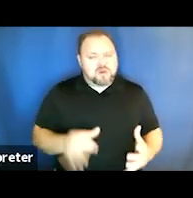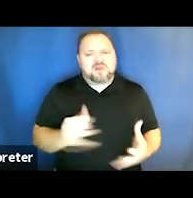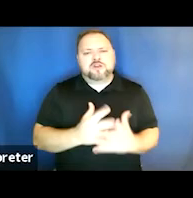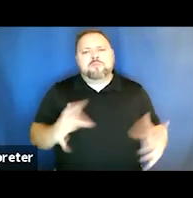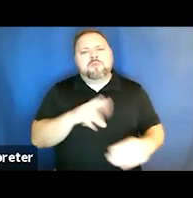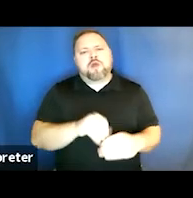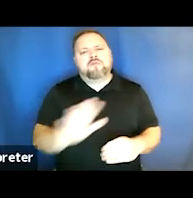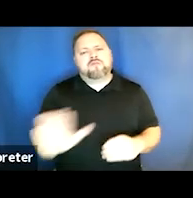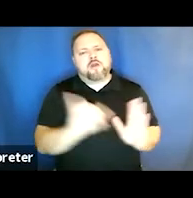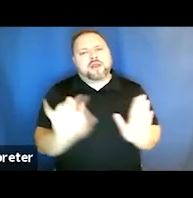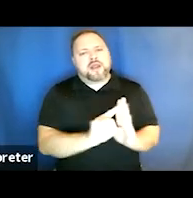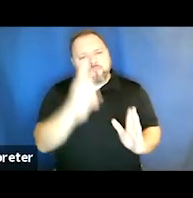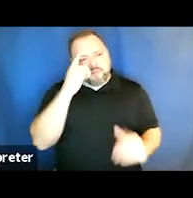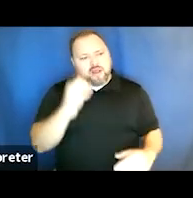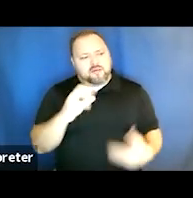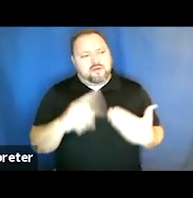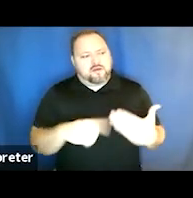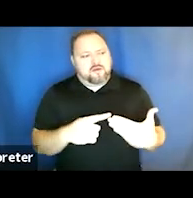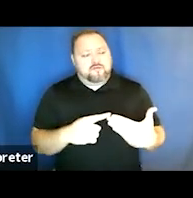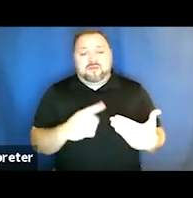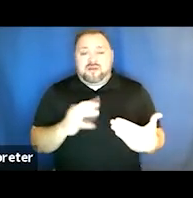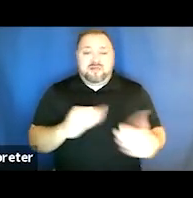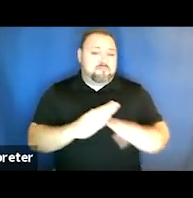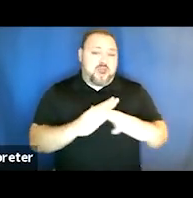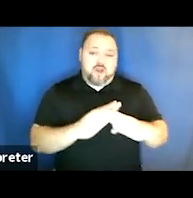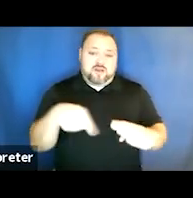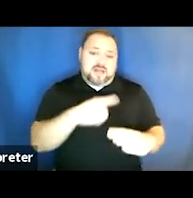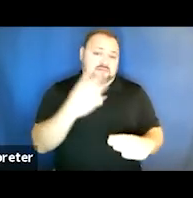their identity because of the barriers that they've had to experience in your life,